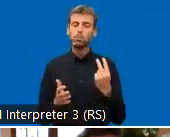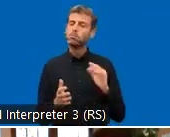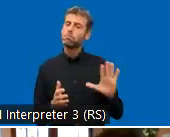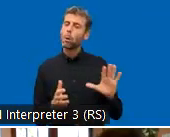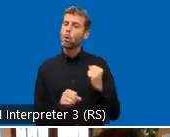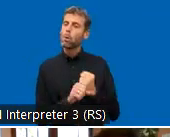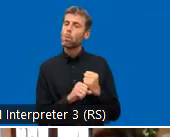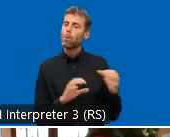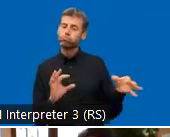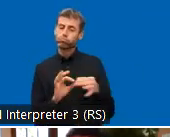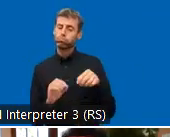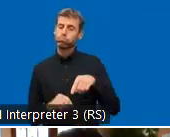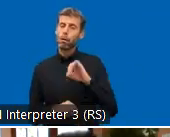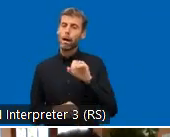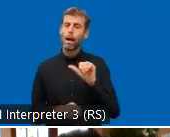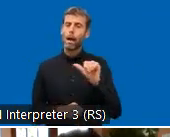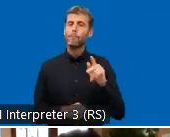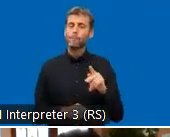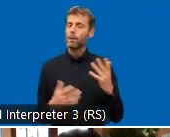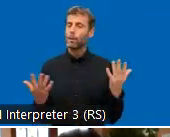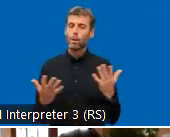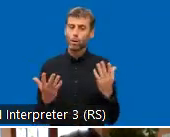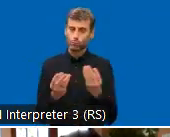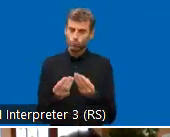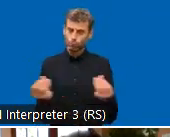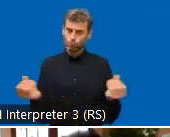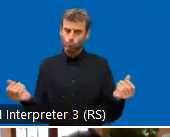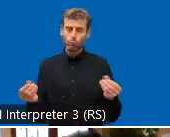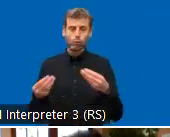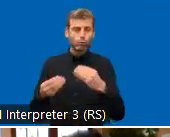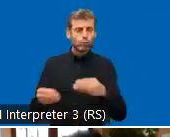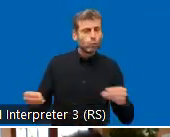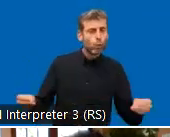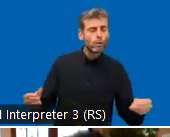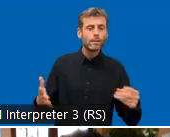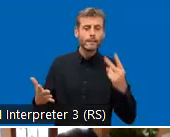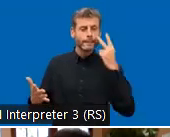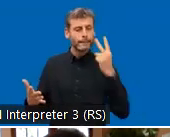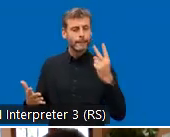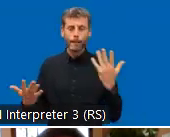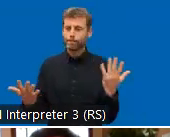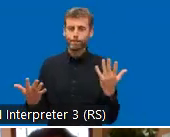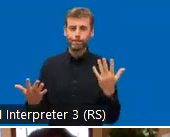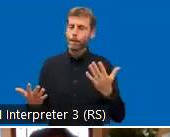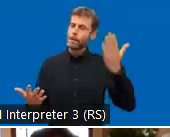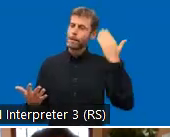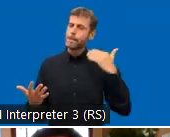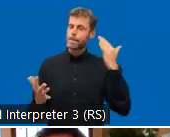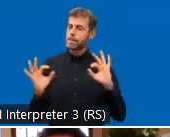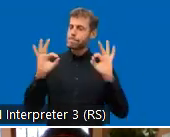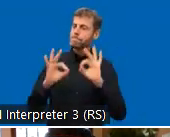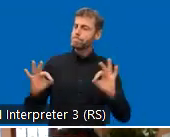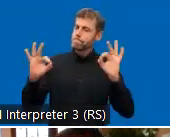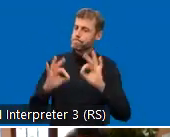is developing resources on our website. I remember three years ago, we had Funka's accessibility day in